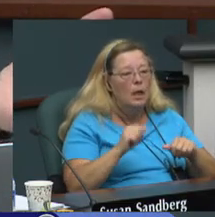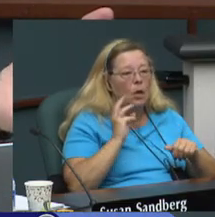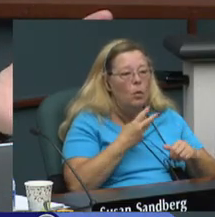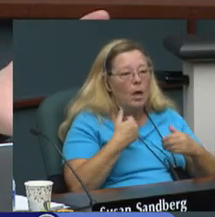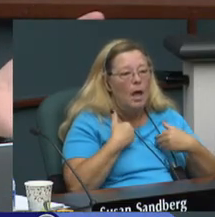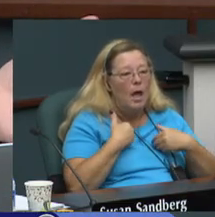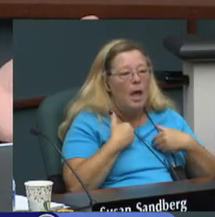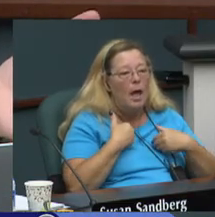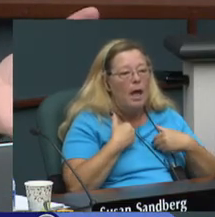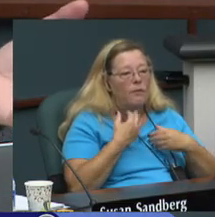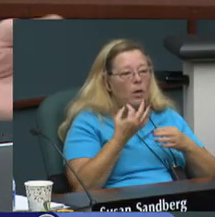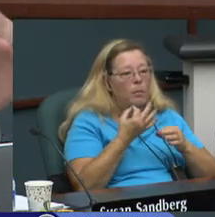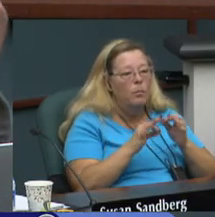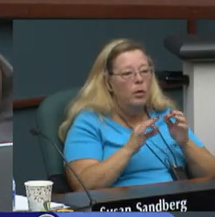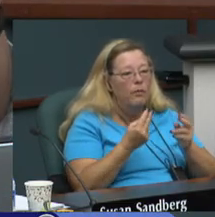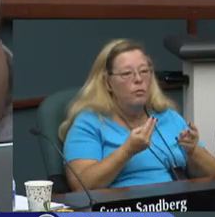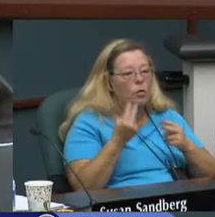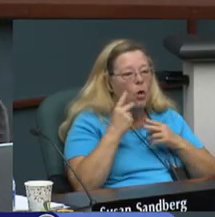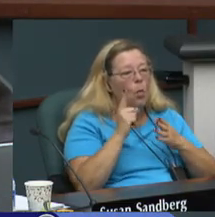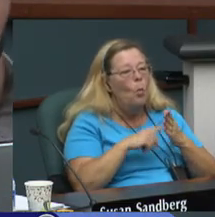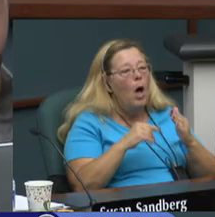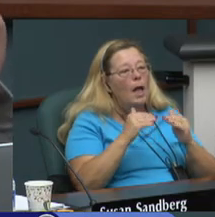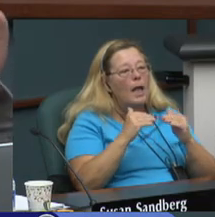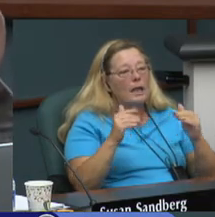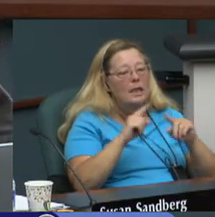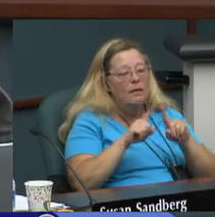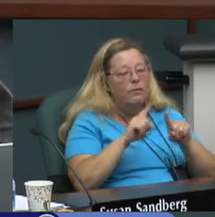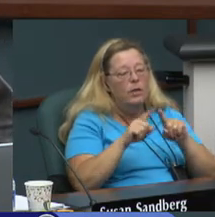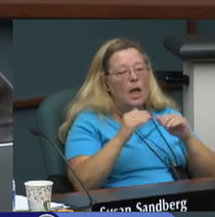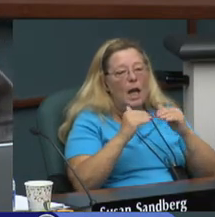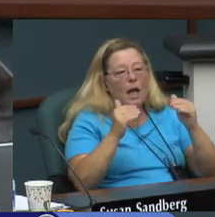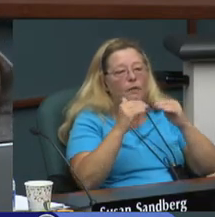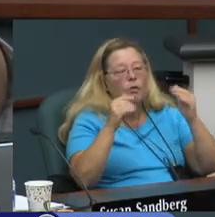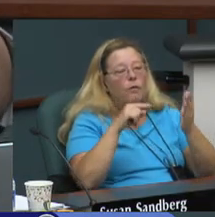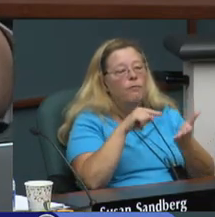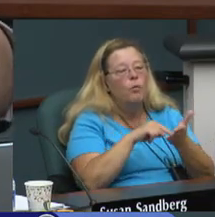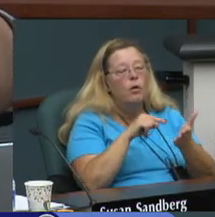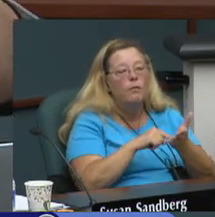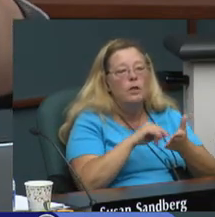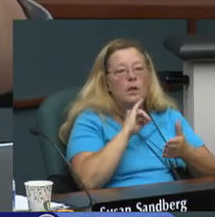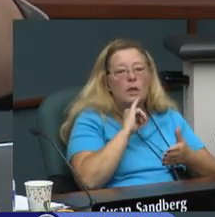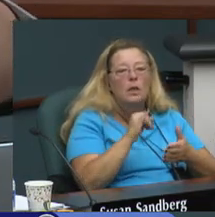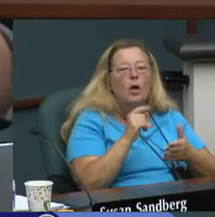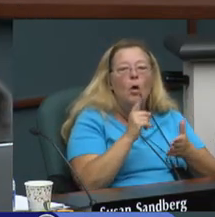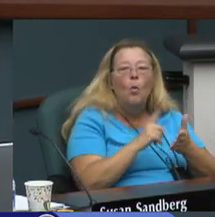review of what the different levels of affordability are one of the the is are